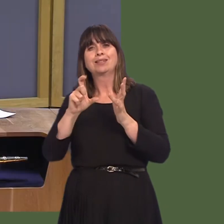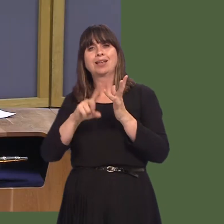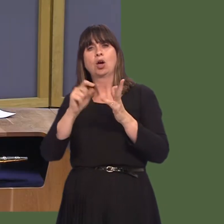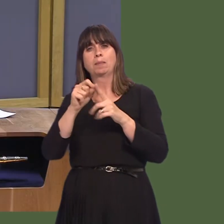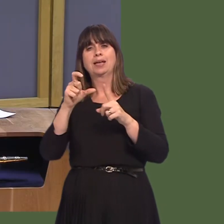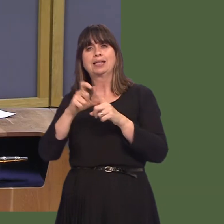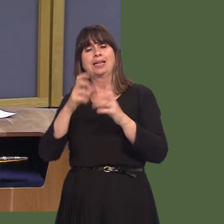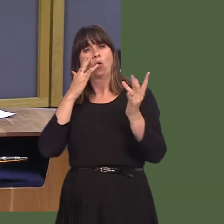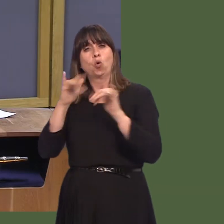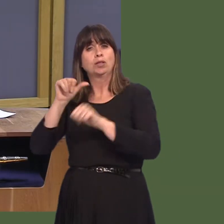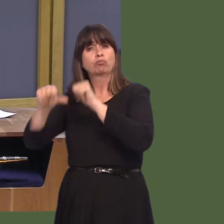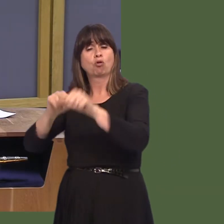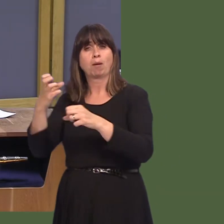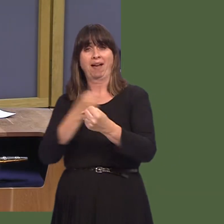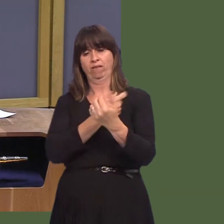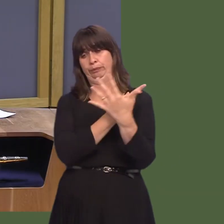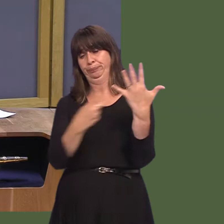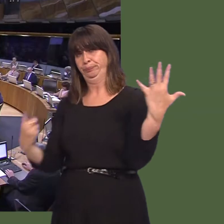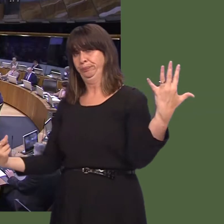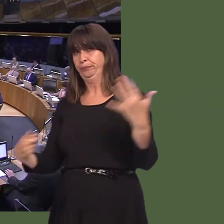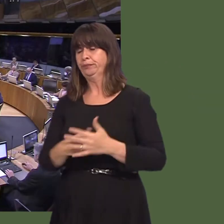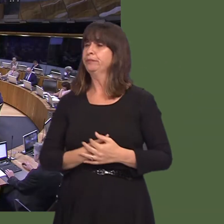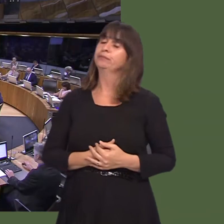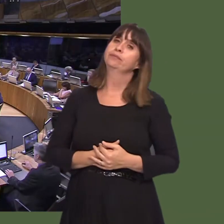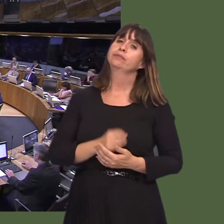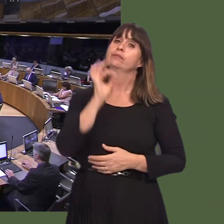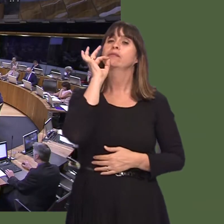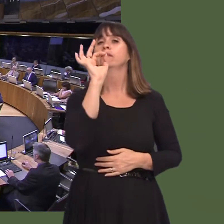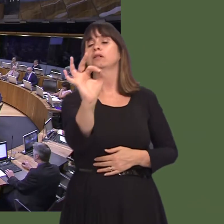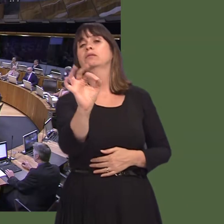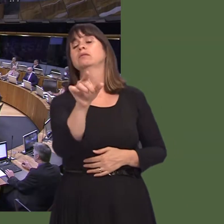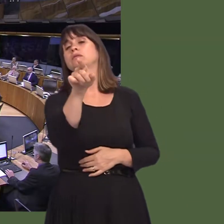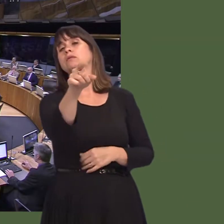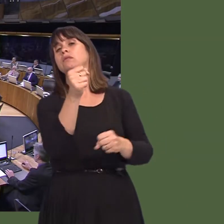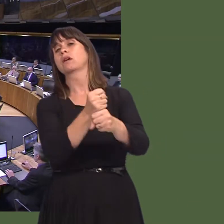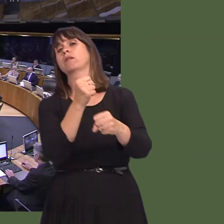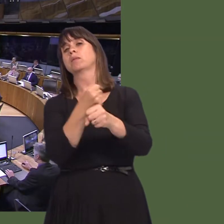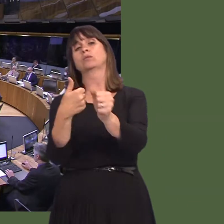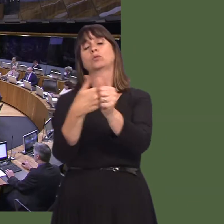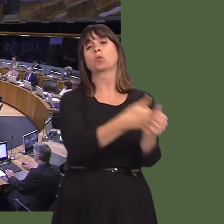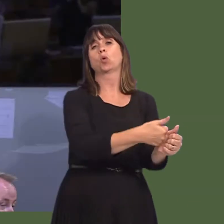programme. Mark Isherwood AM: 7. Pa gymorth y mae Llywodraeth Cymru yn ei ddarparu i blant ag epilepsi?